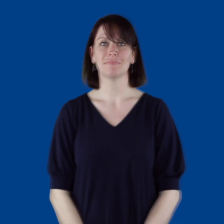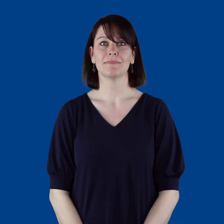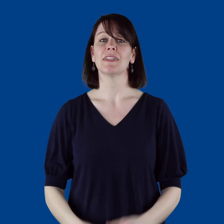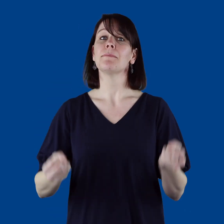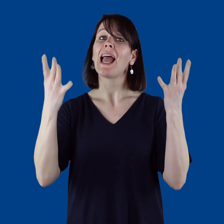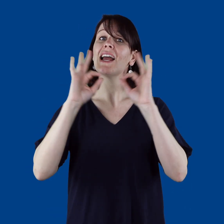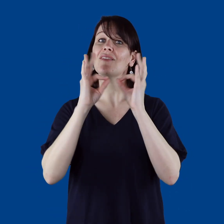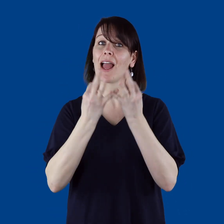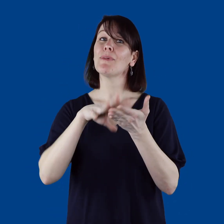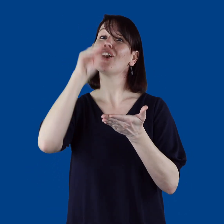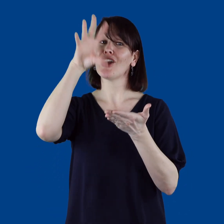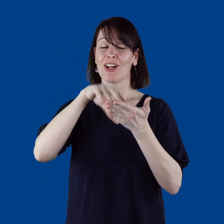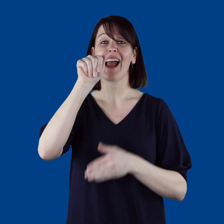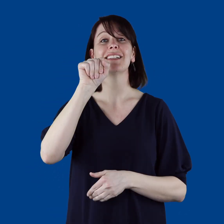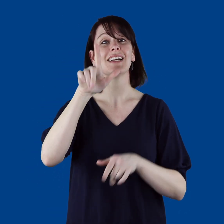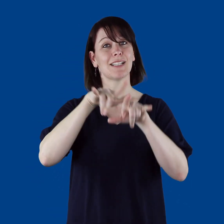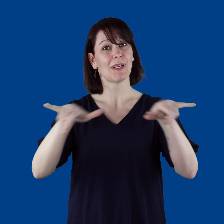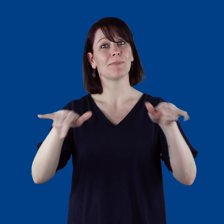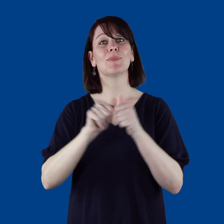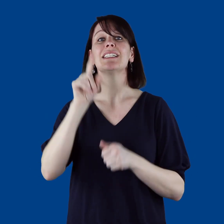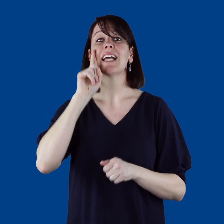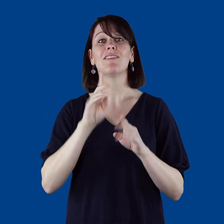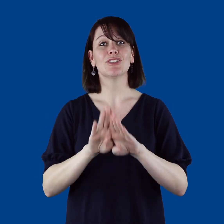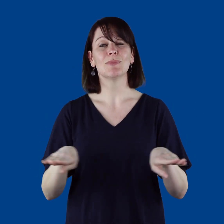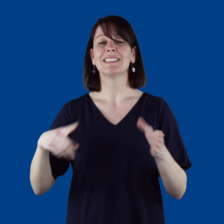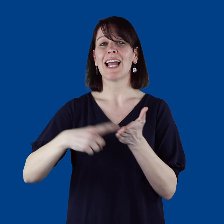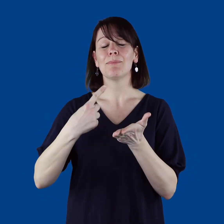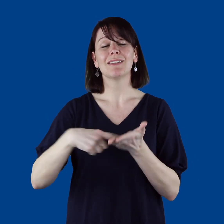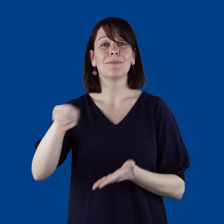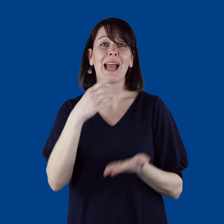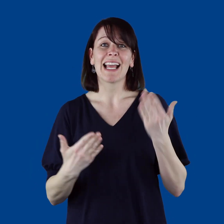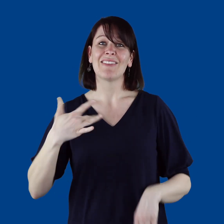Many families are learning ASL along with their deaf child because of that sometimes families